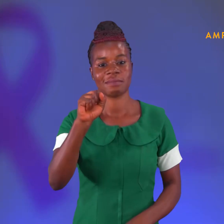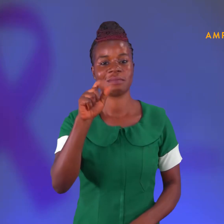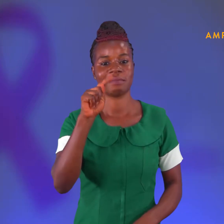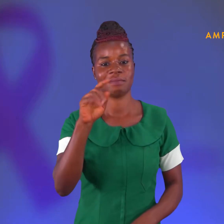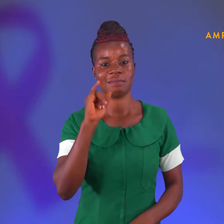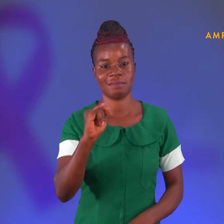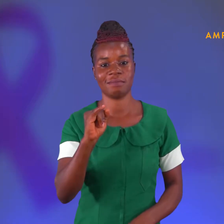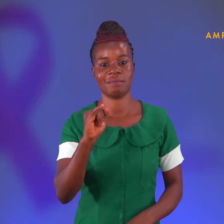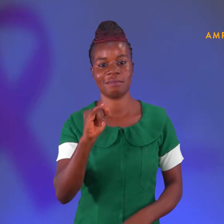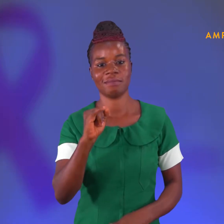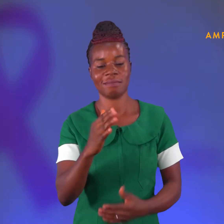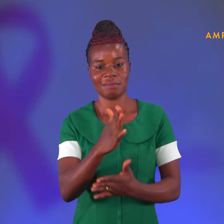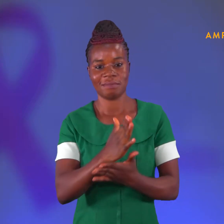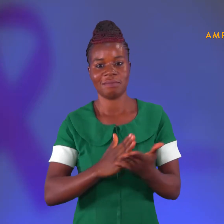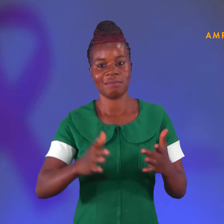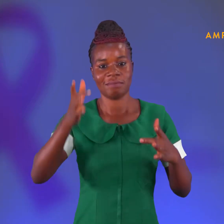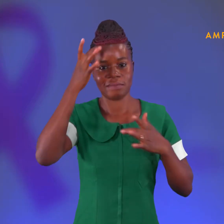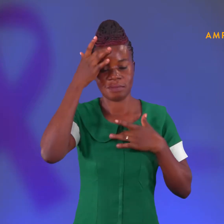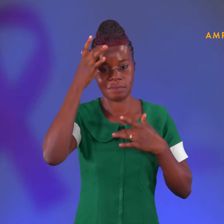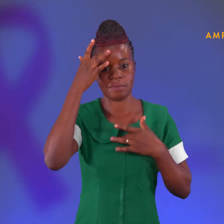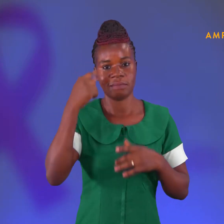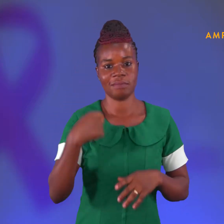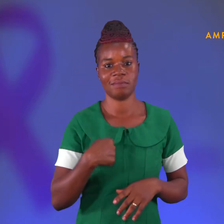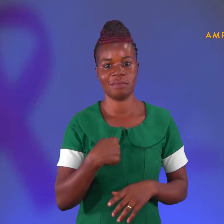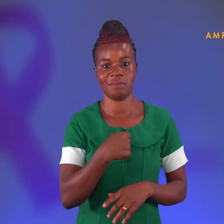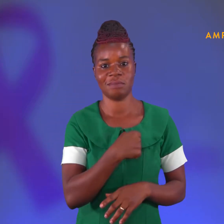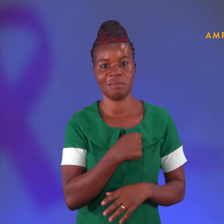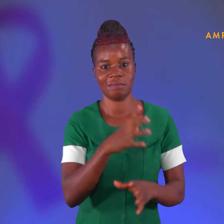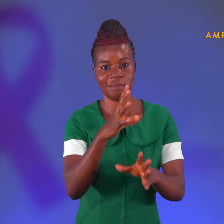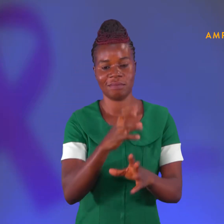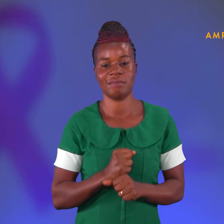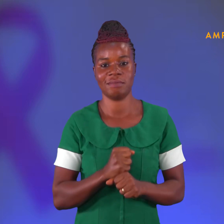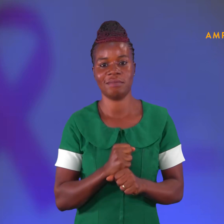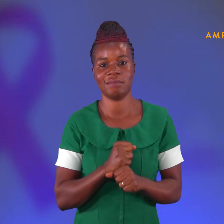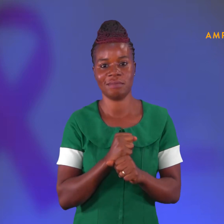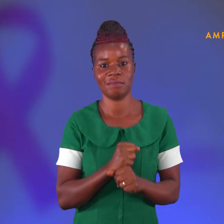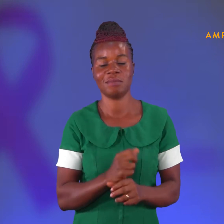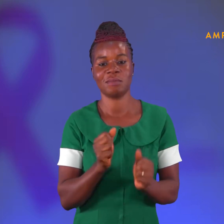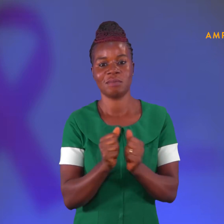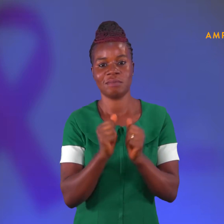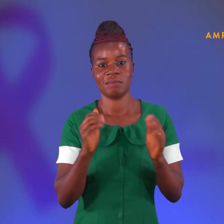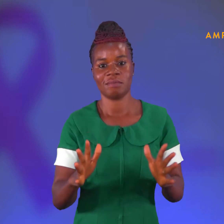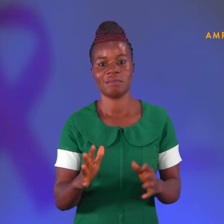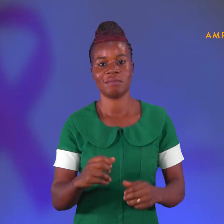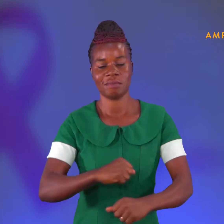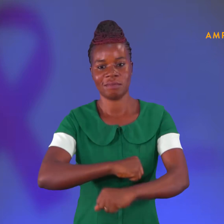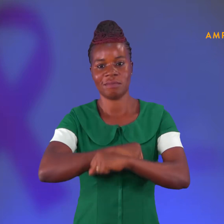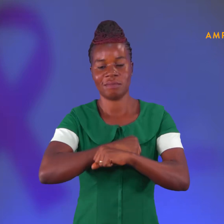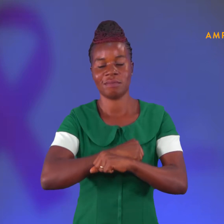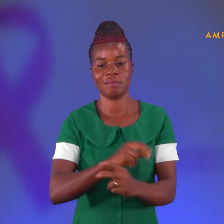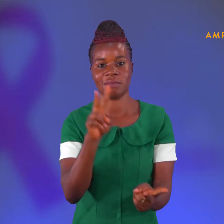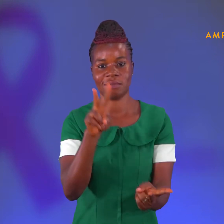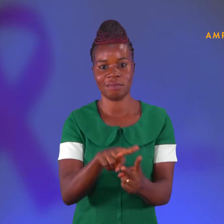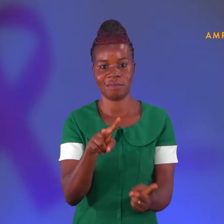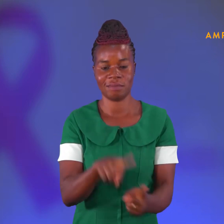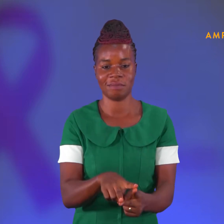STIs are group of infections that spread from one person to another mostly through sexual contact.